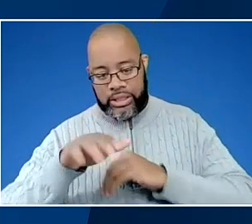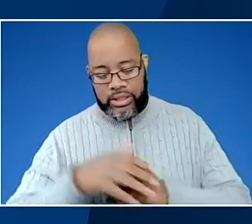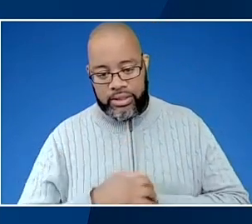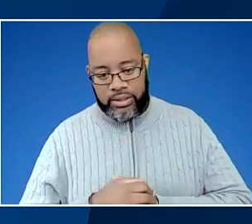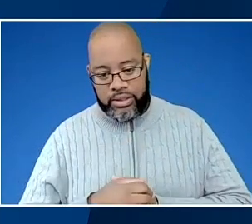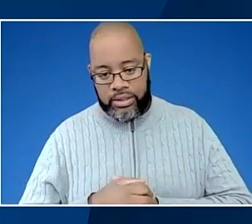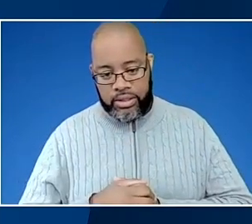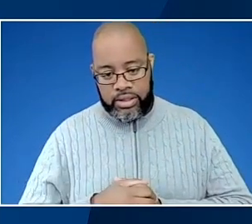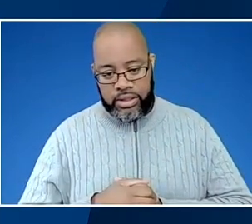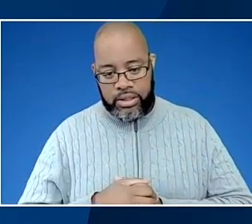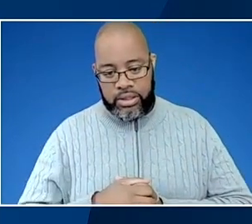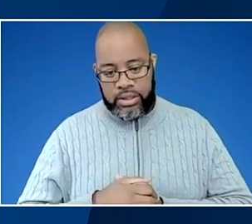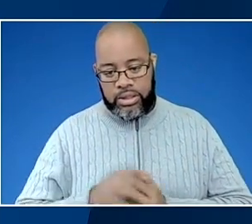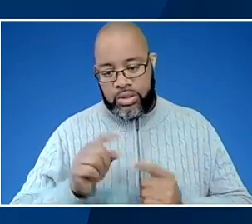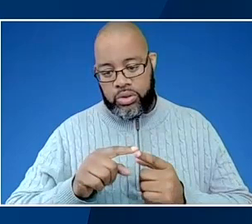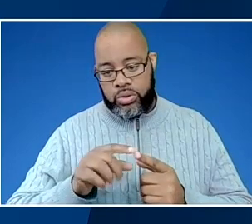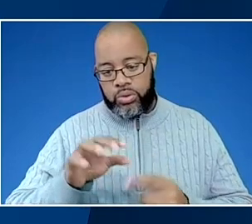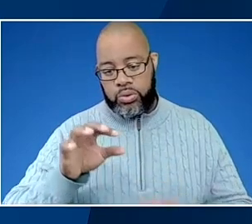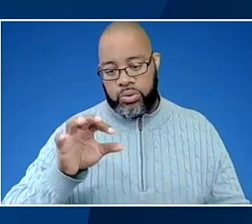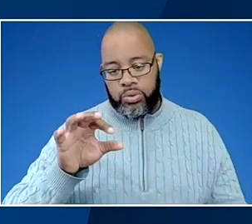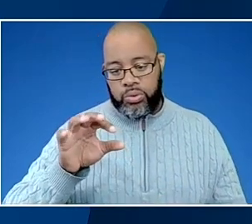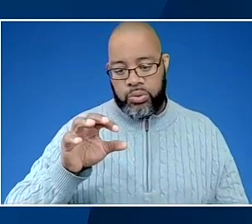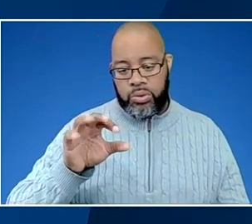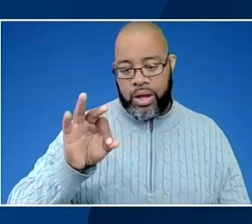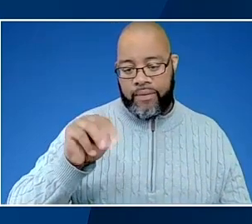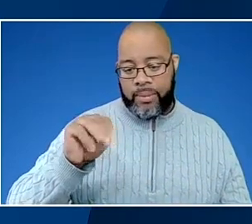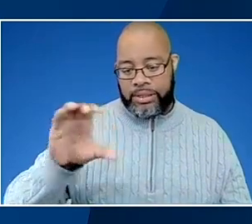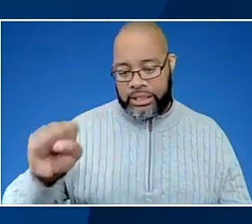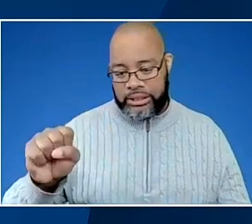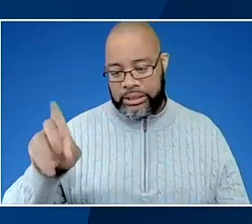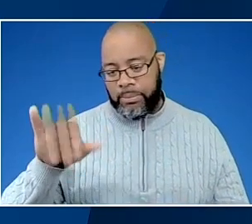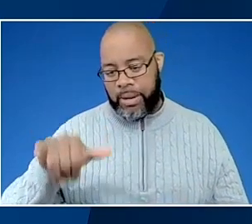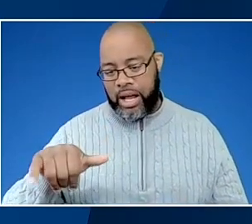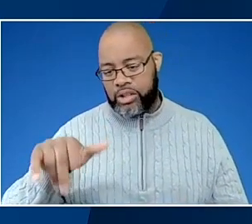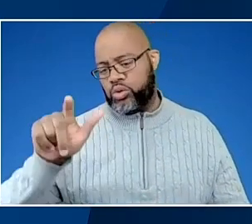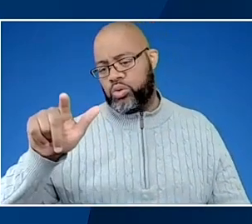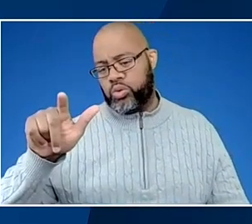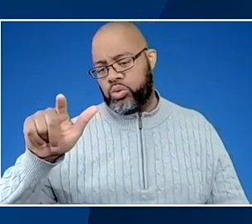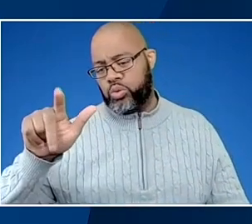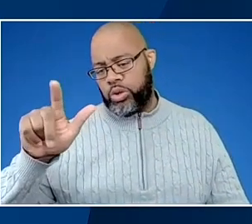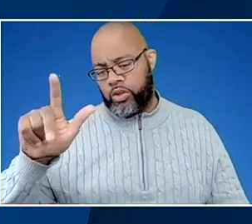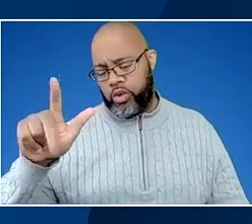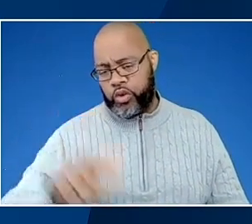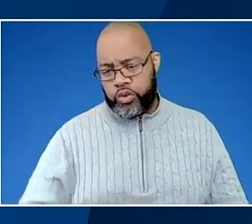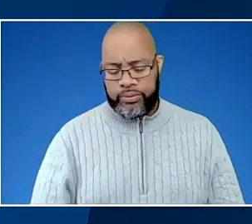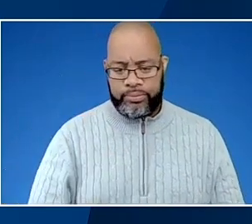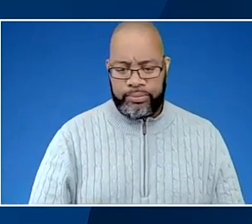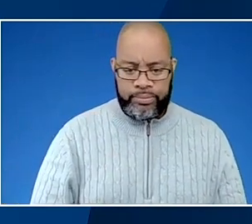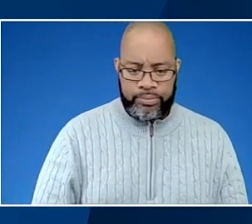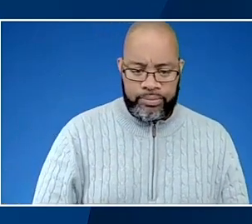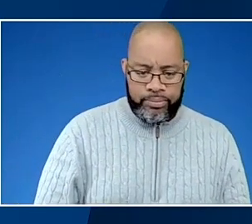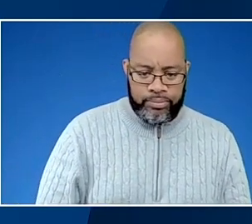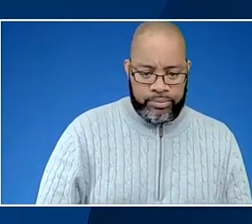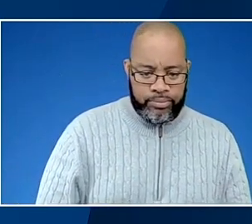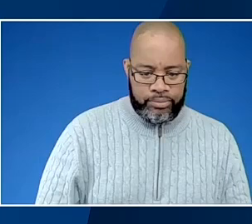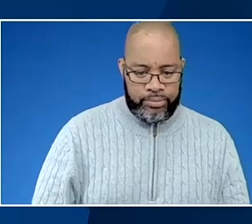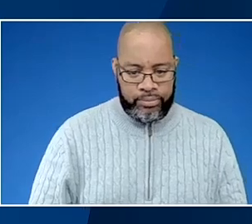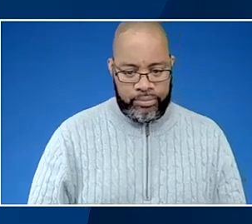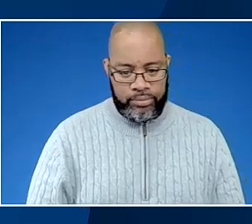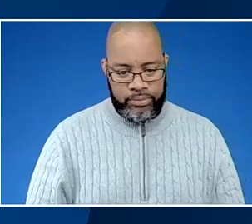FMCS by the 23rd. Is that okay? Cool. Okay.